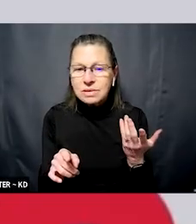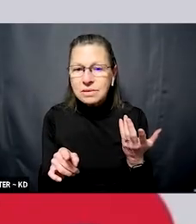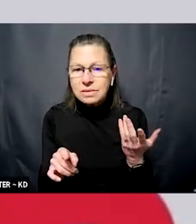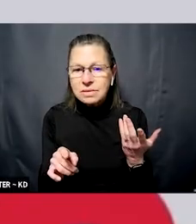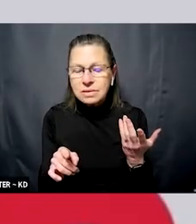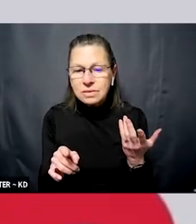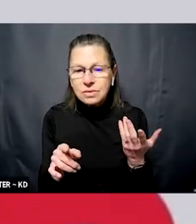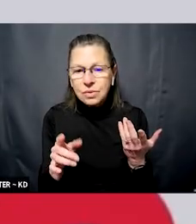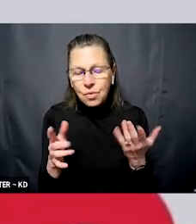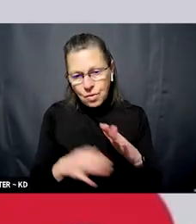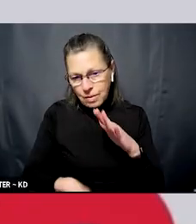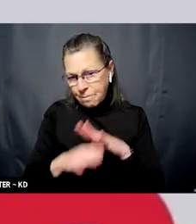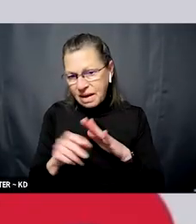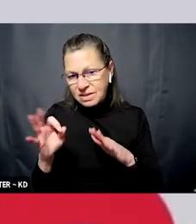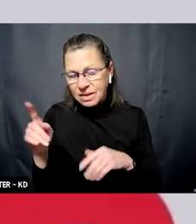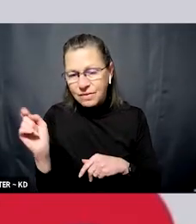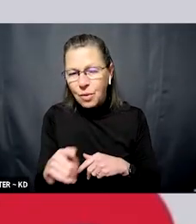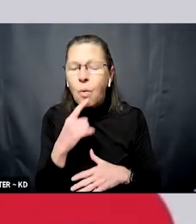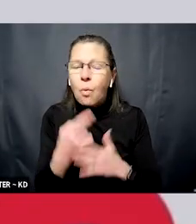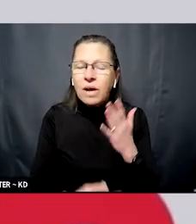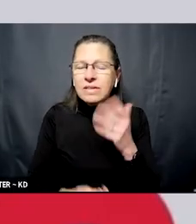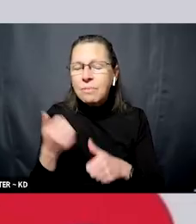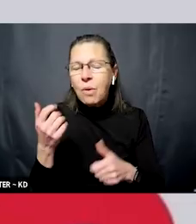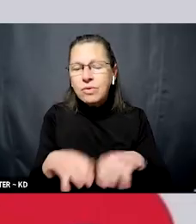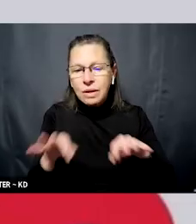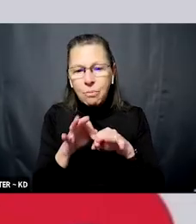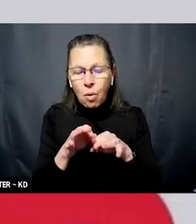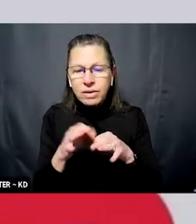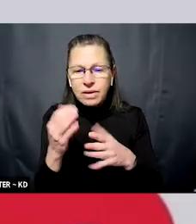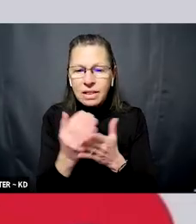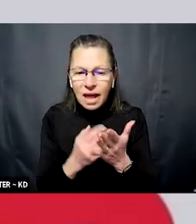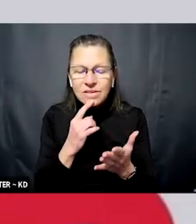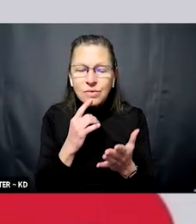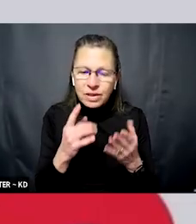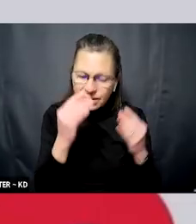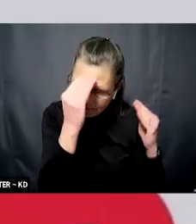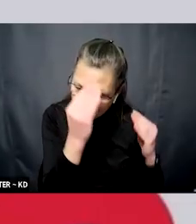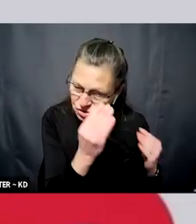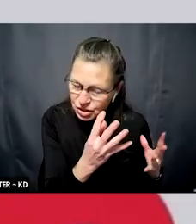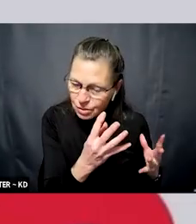question, was what is the most important lesson we can share with others about managing their health.